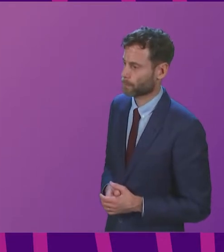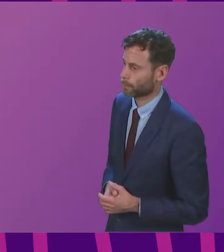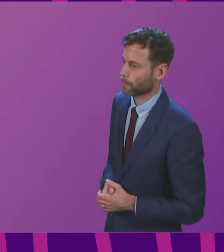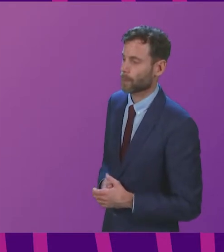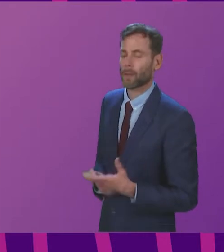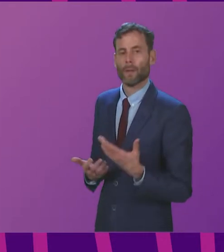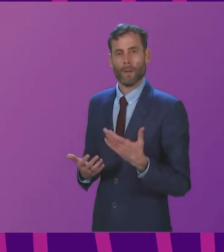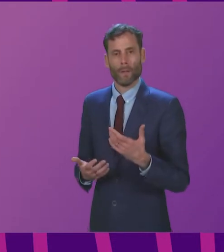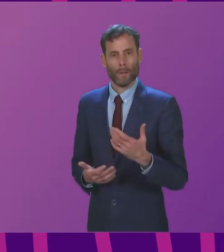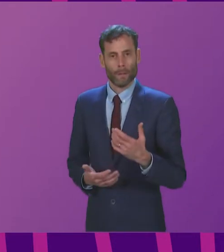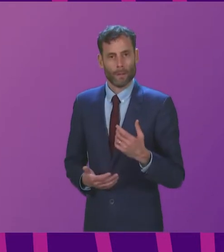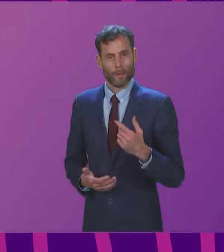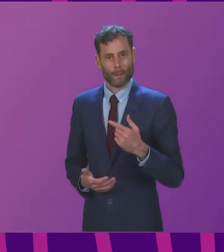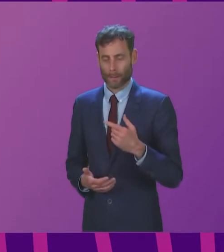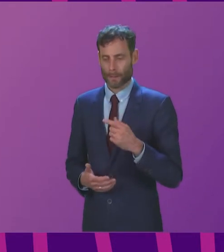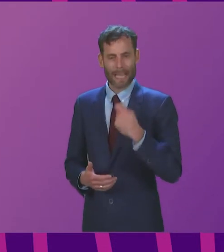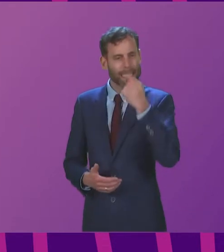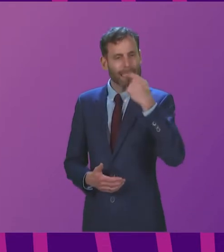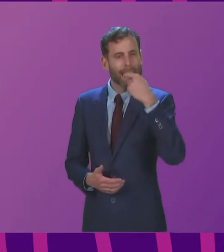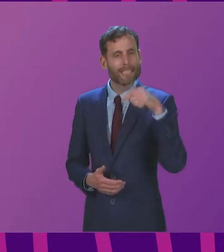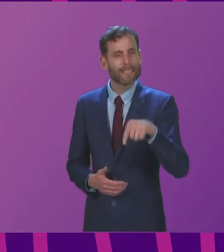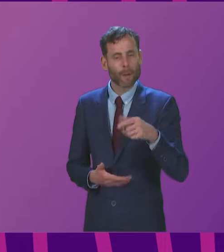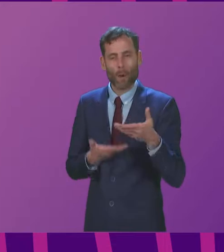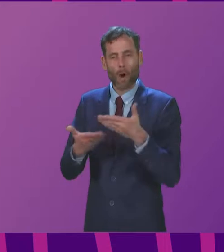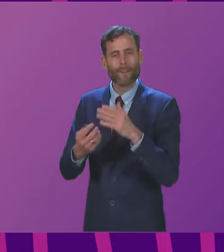We were too slow in introducing testing for key workers such as carers, we were too slow